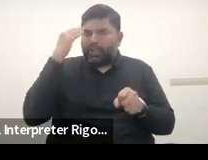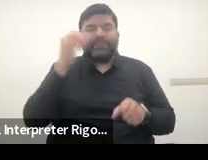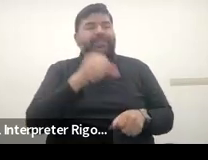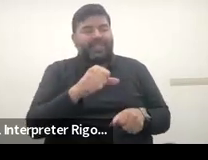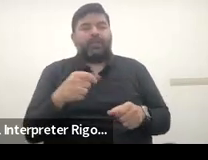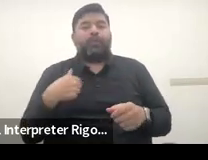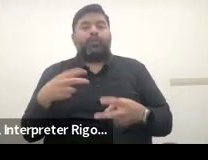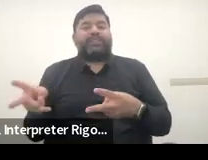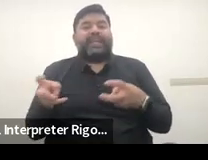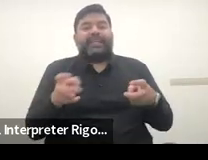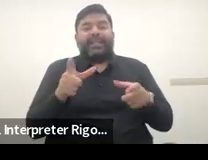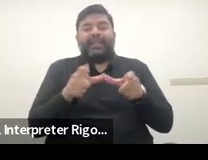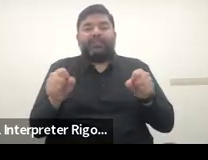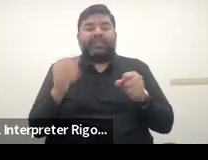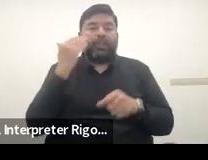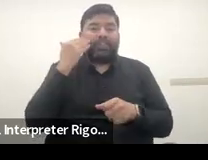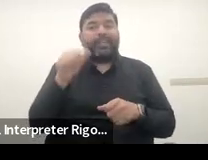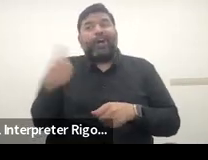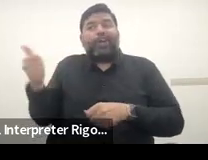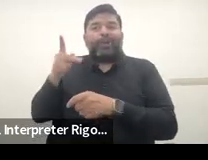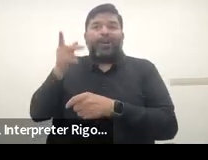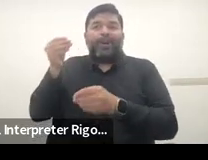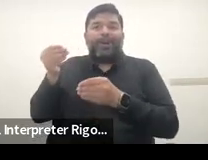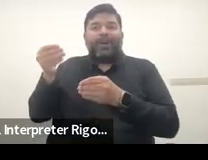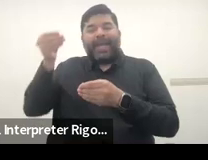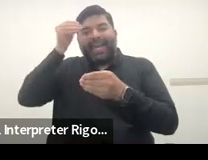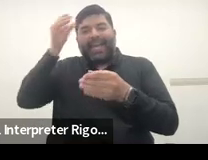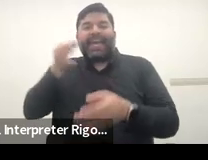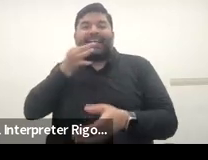have collected for us and we're bringing it all together into one